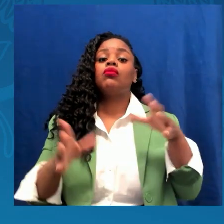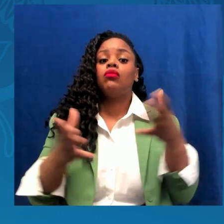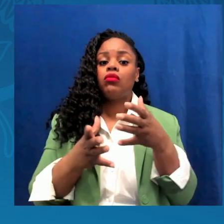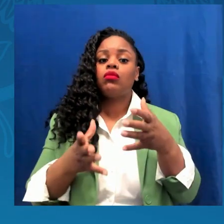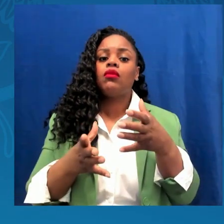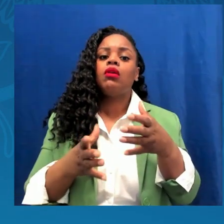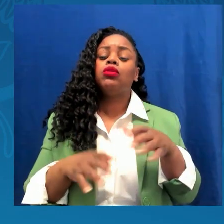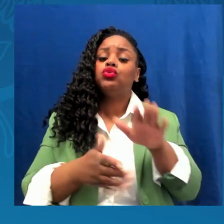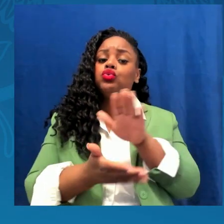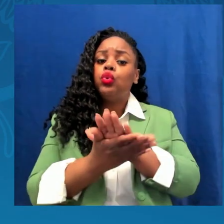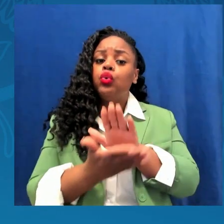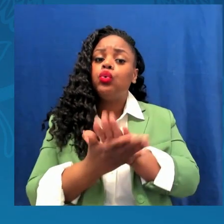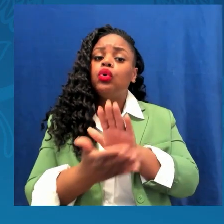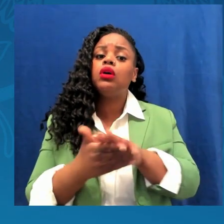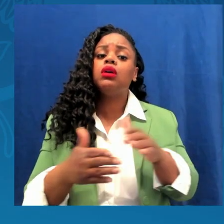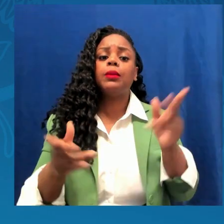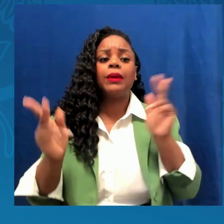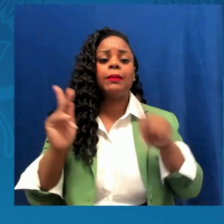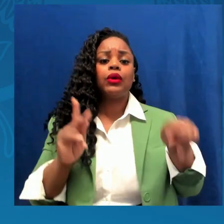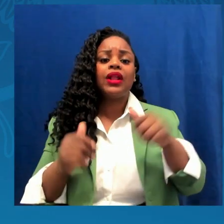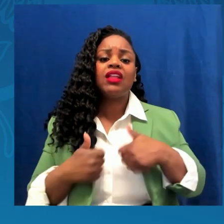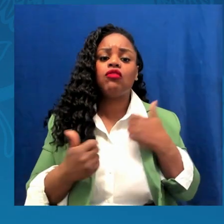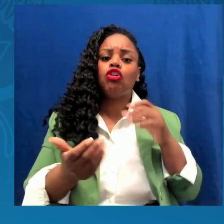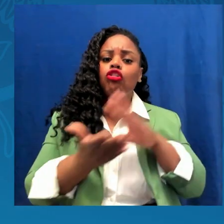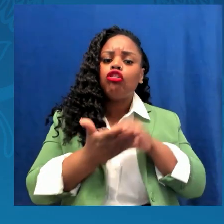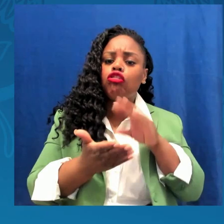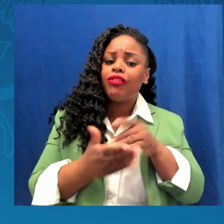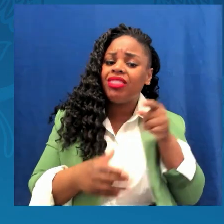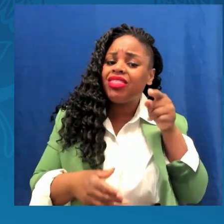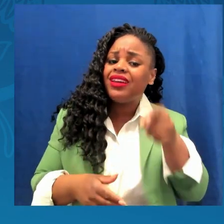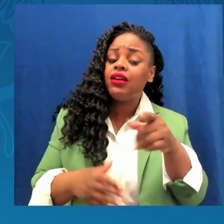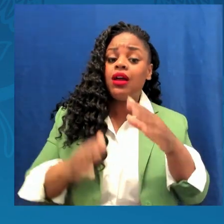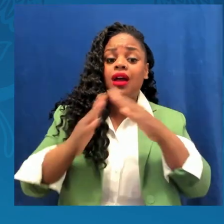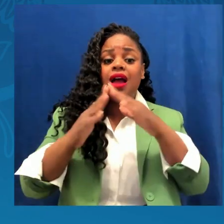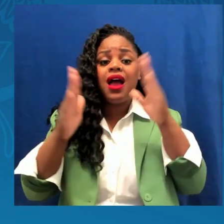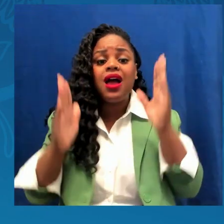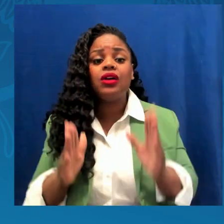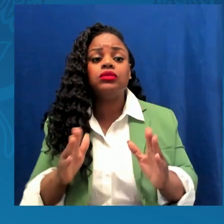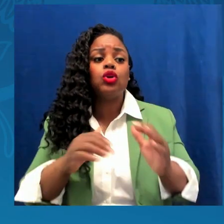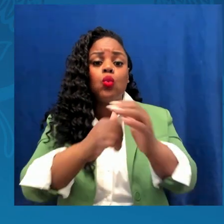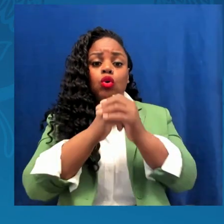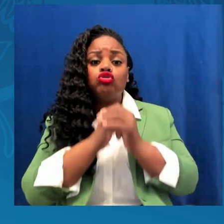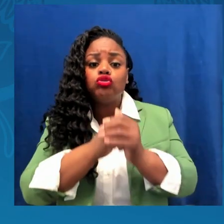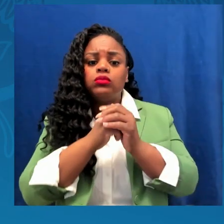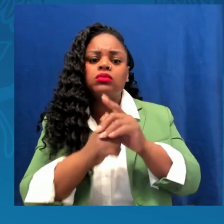and learn to houses of worship where so many of us seek solace.